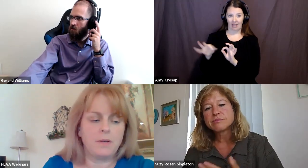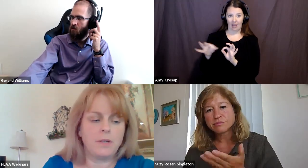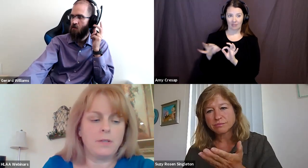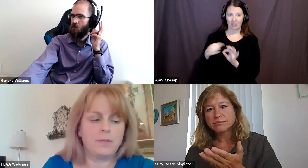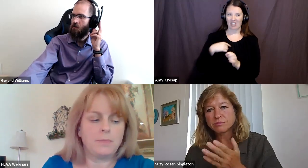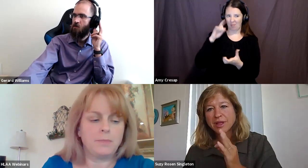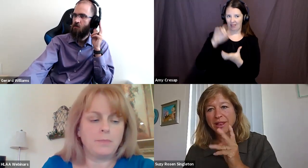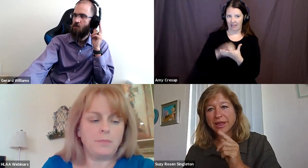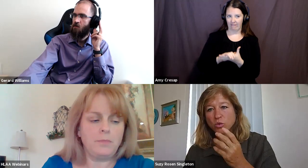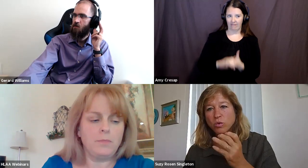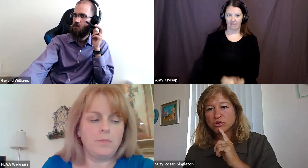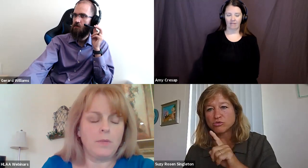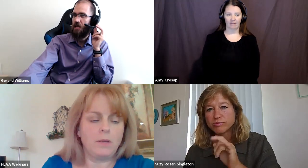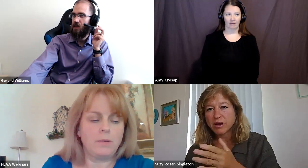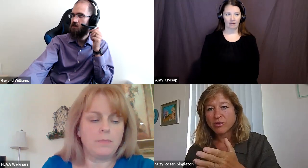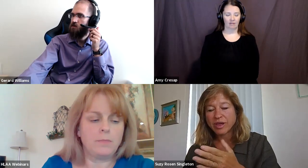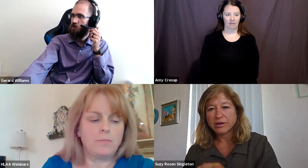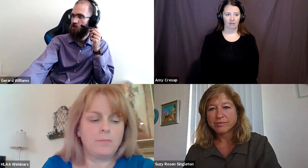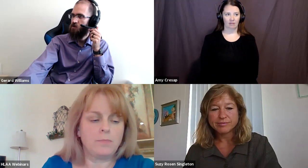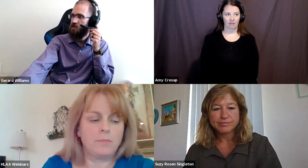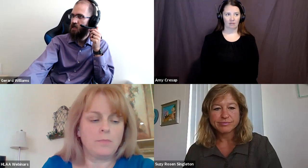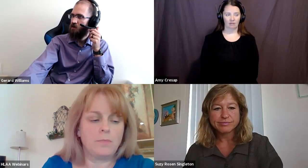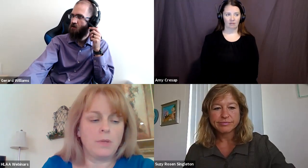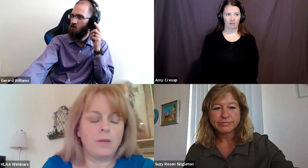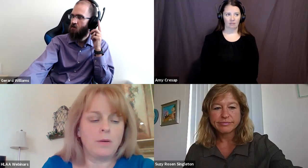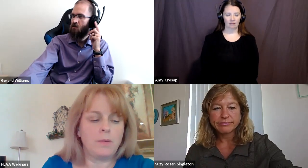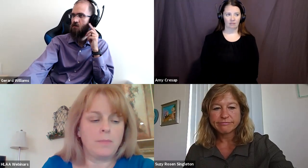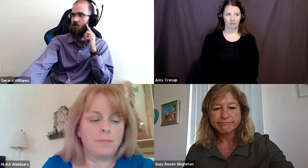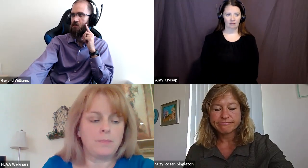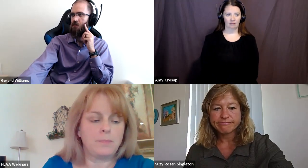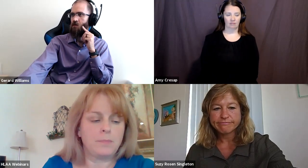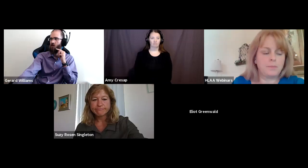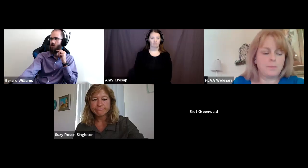Eliot, do you want to respond to that? >> Yeah.